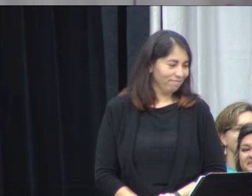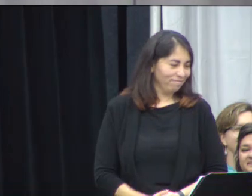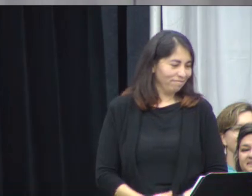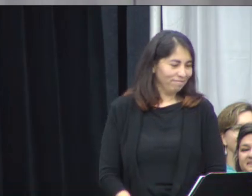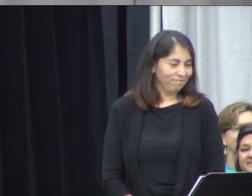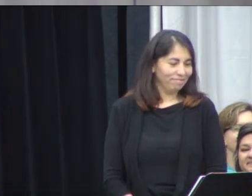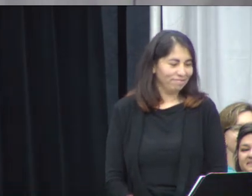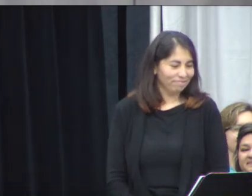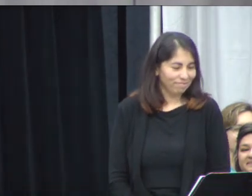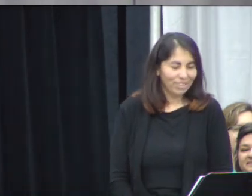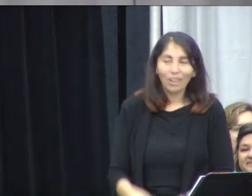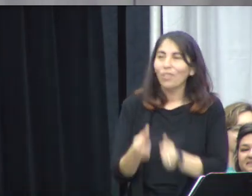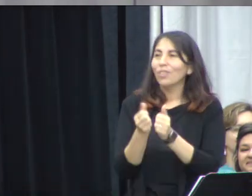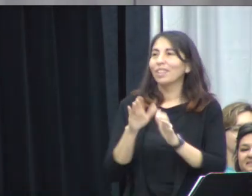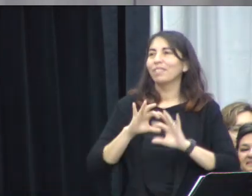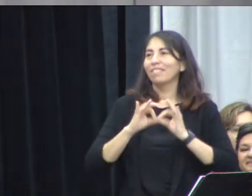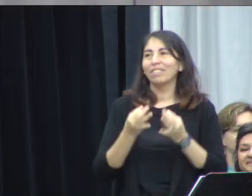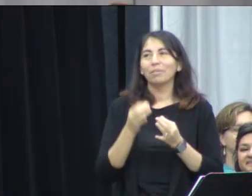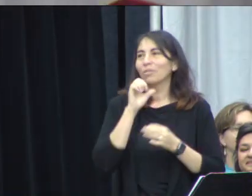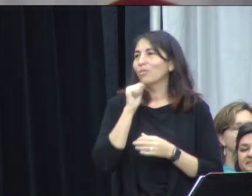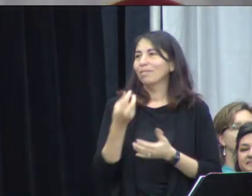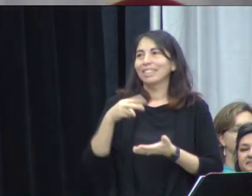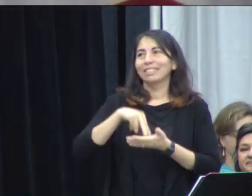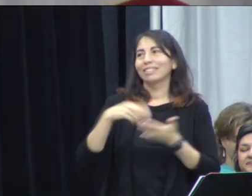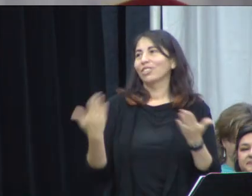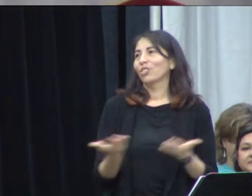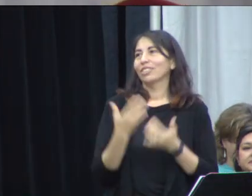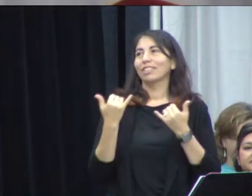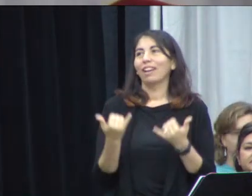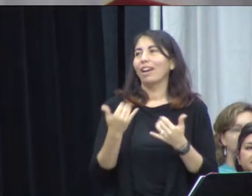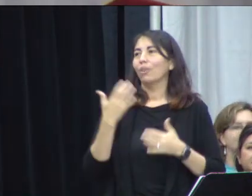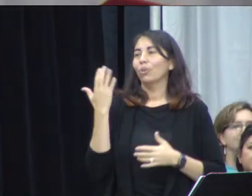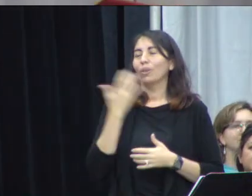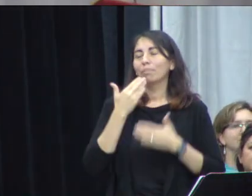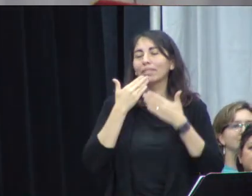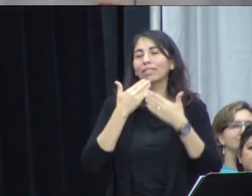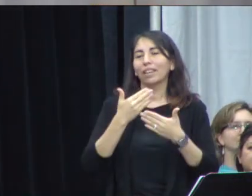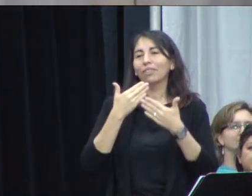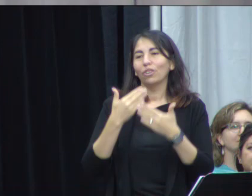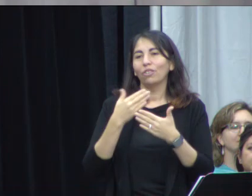Without my family, I would not be up here today. I am so grateful for you all being my support system